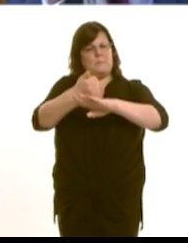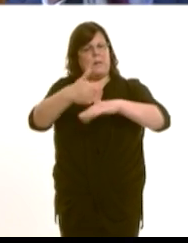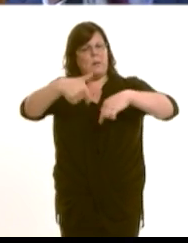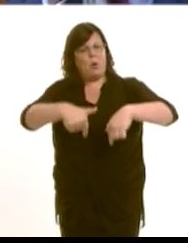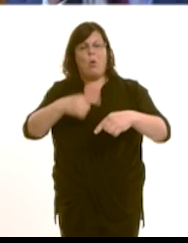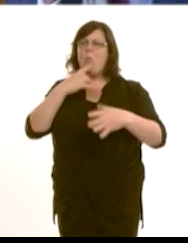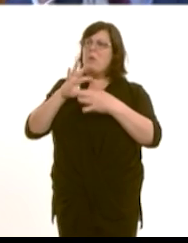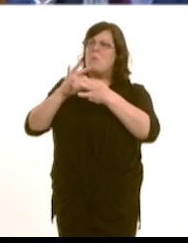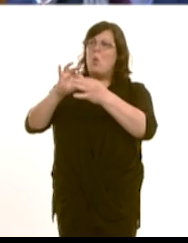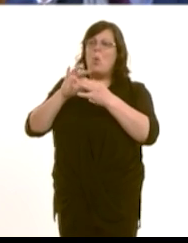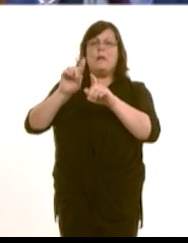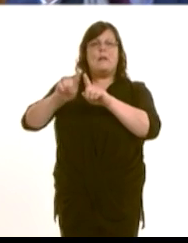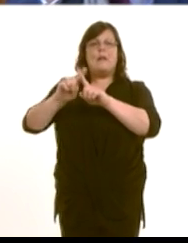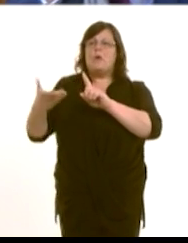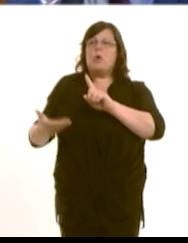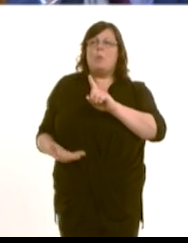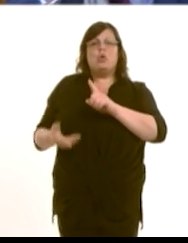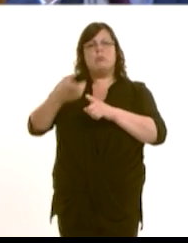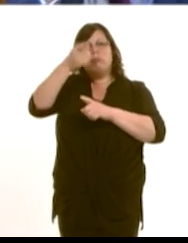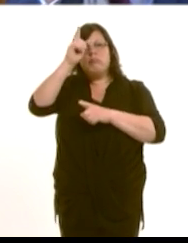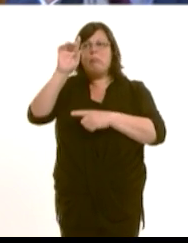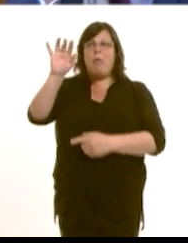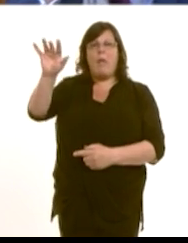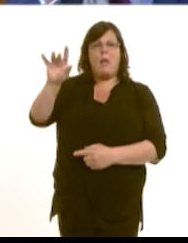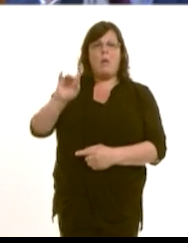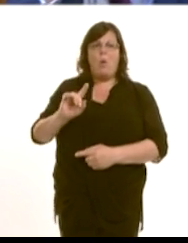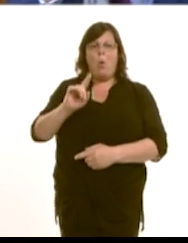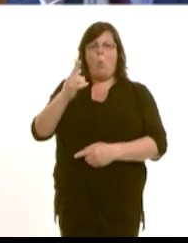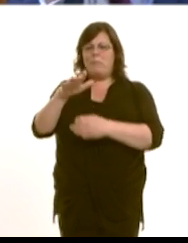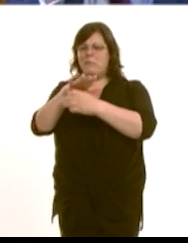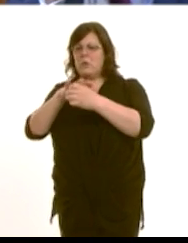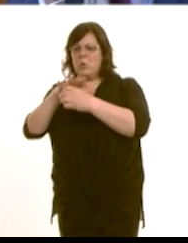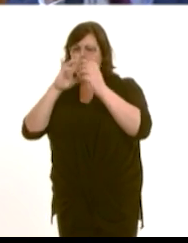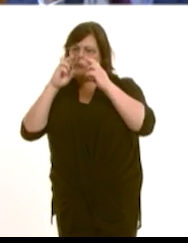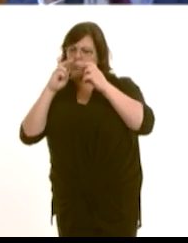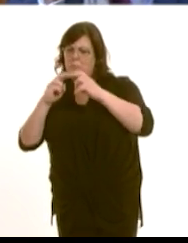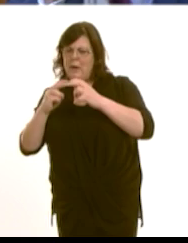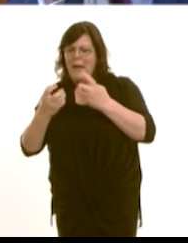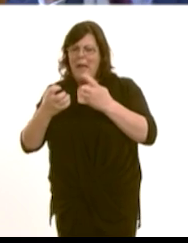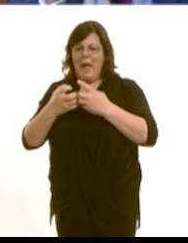organisations, and one of the issues that I am examining now is how we beef up our offices